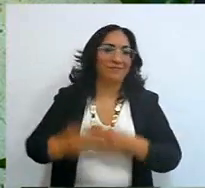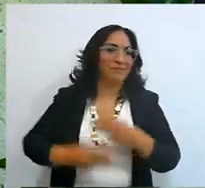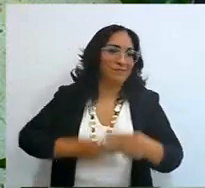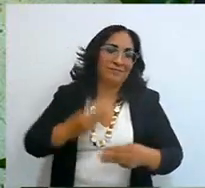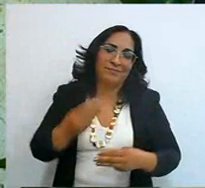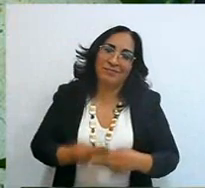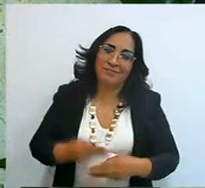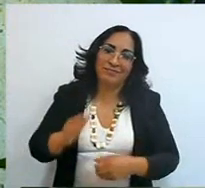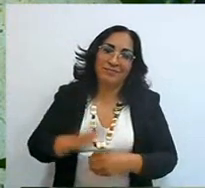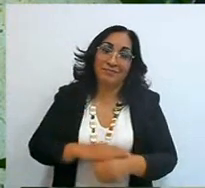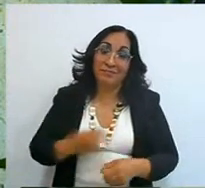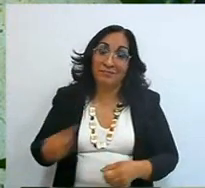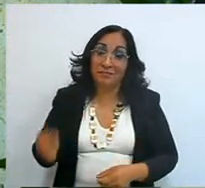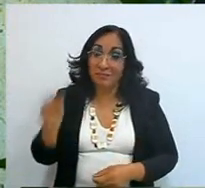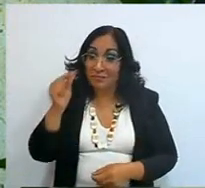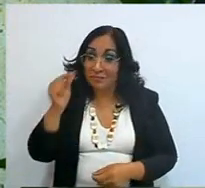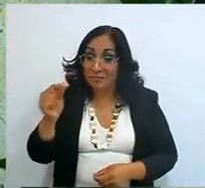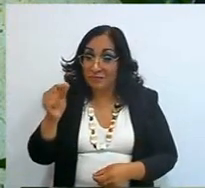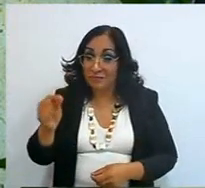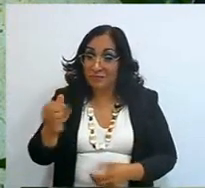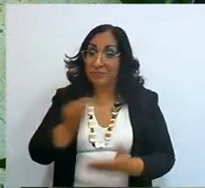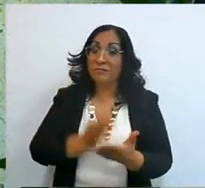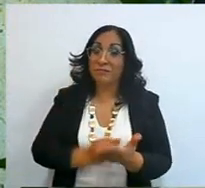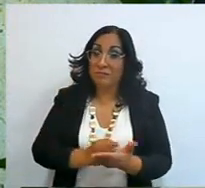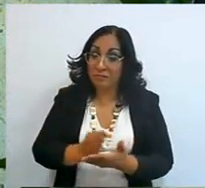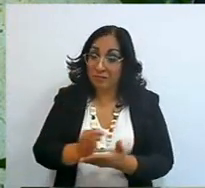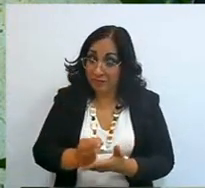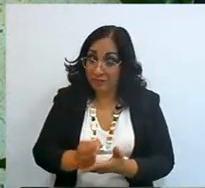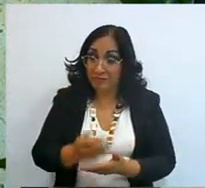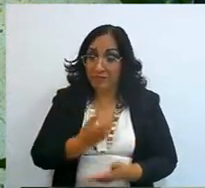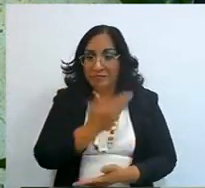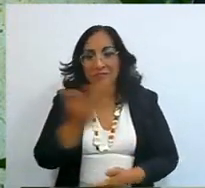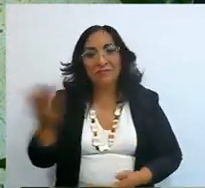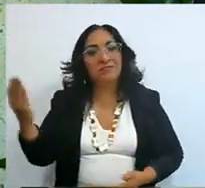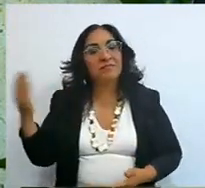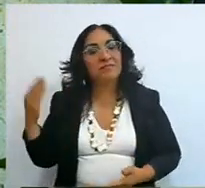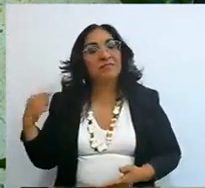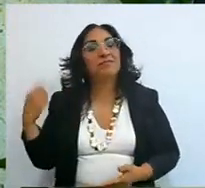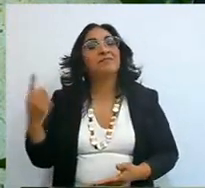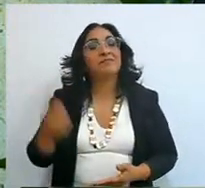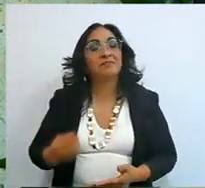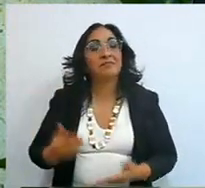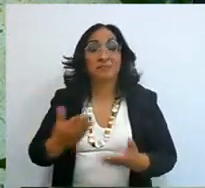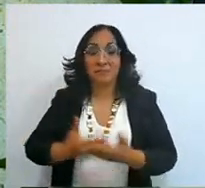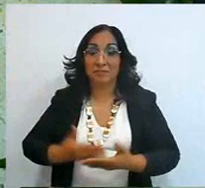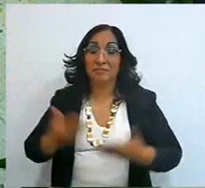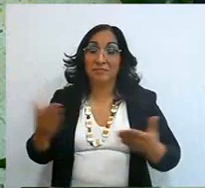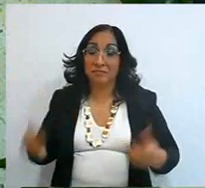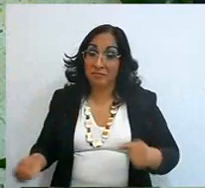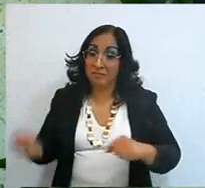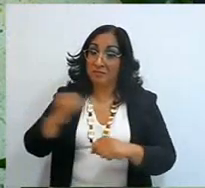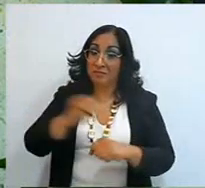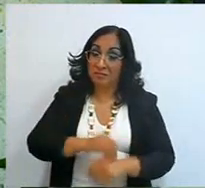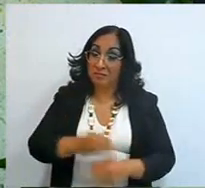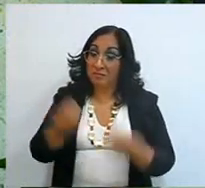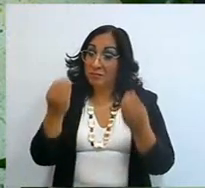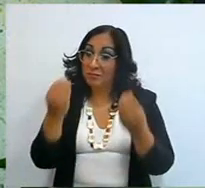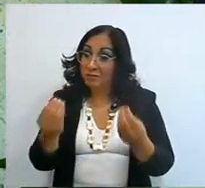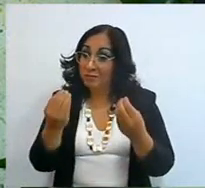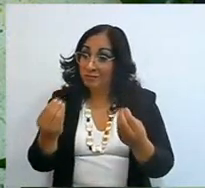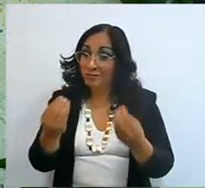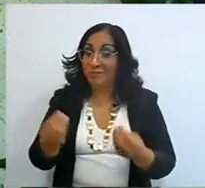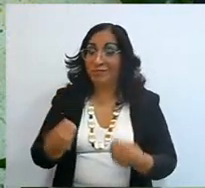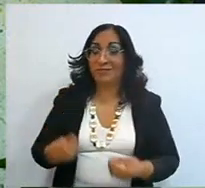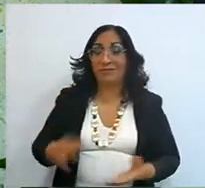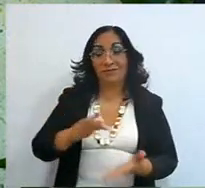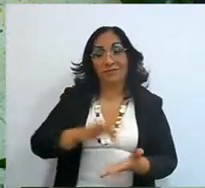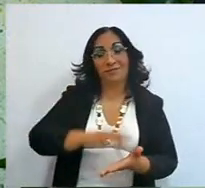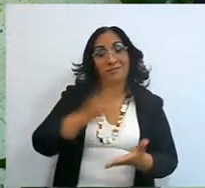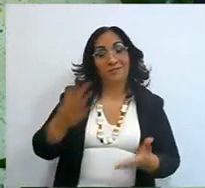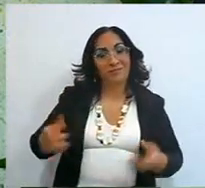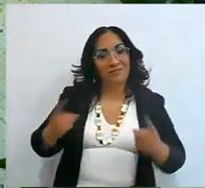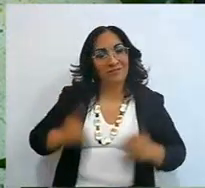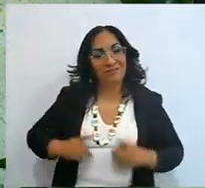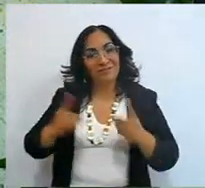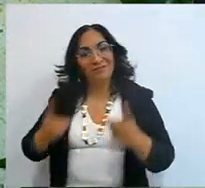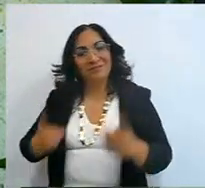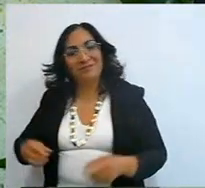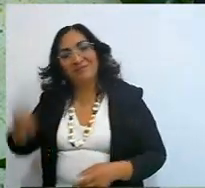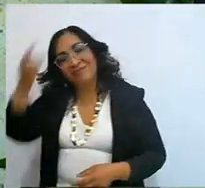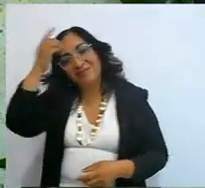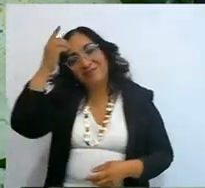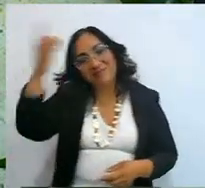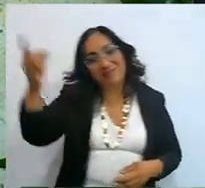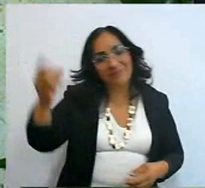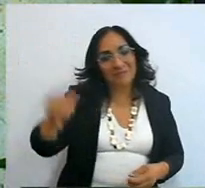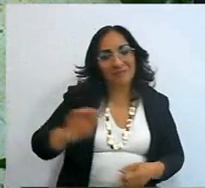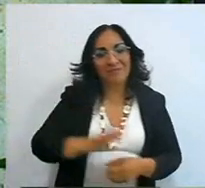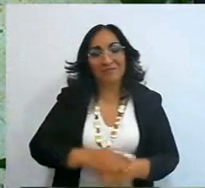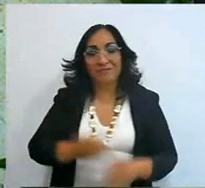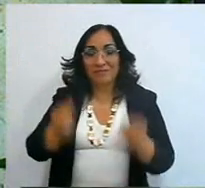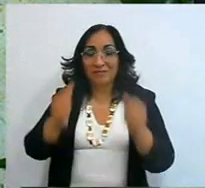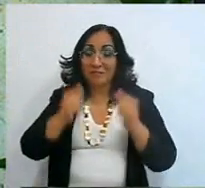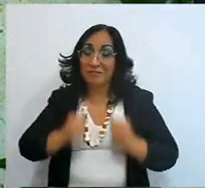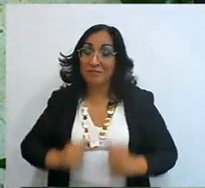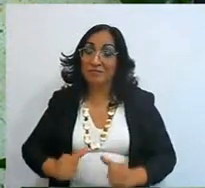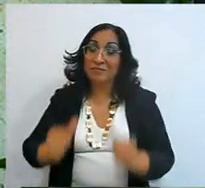because he was faithful in a little and he has given much, I thank God for disciples so attached to the Word,